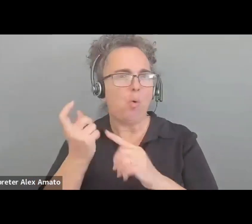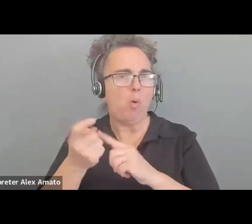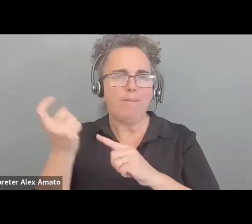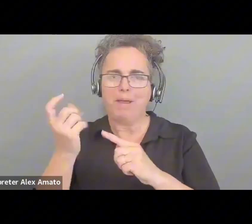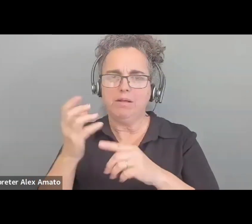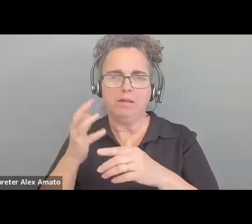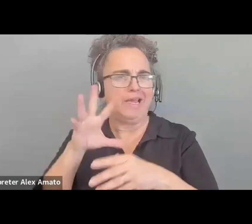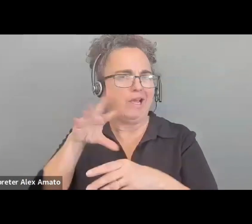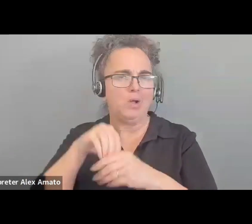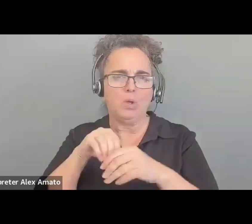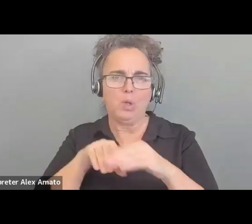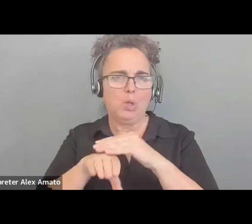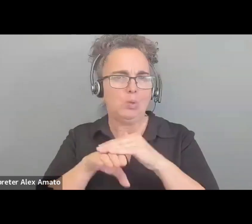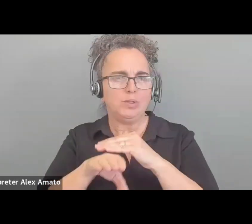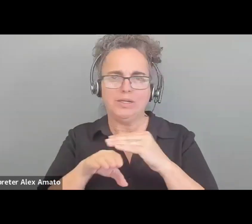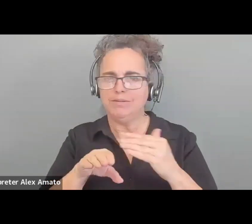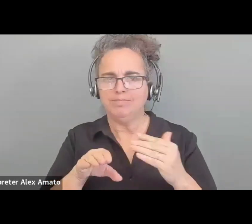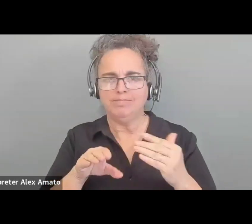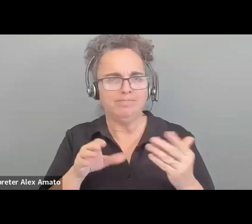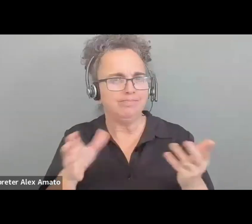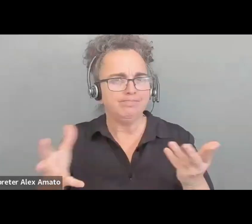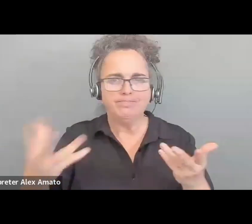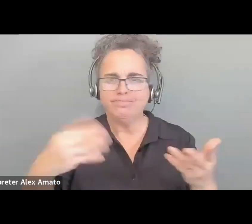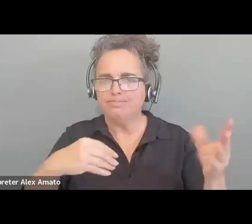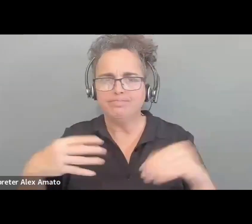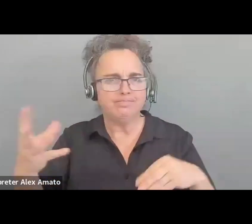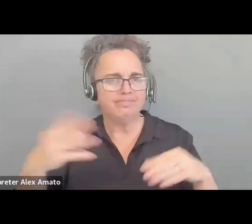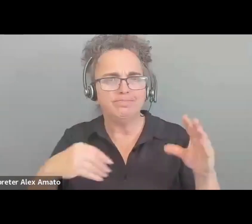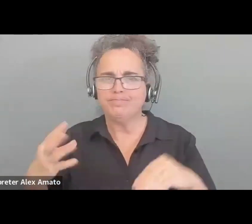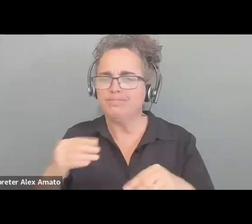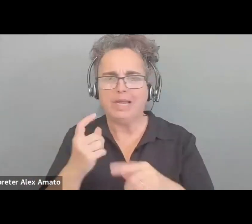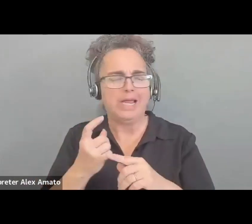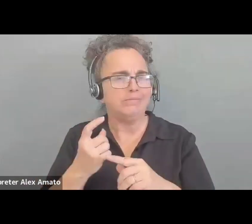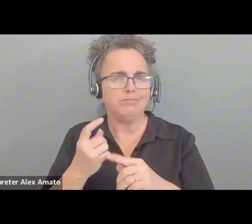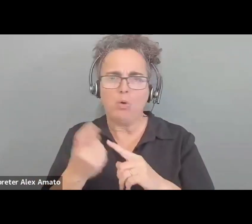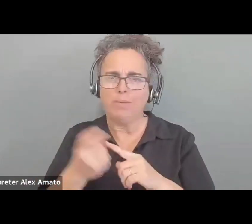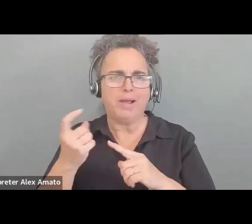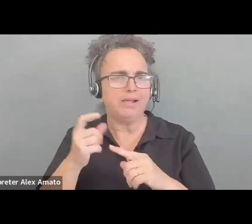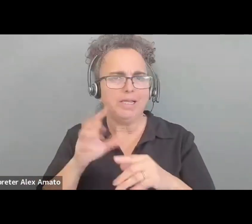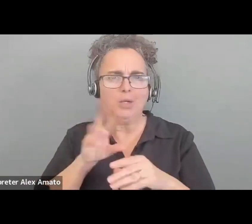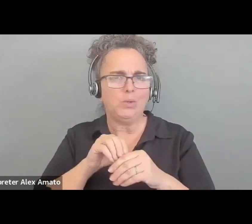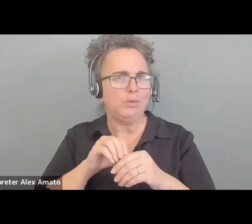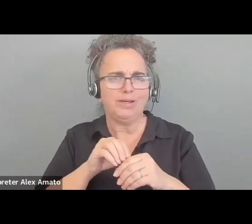It is addressing and accepting accessibility and including it just off the bat without even asking